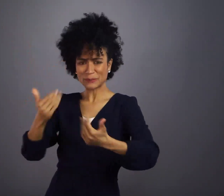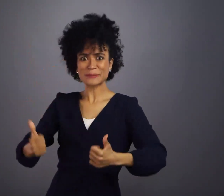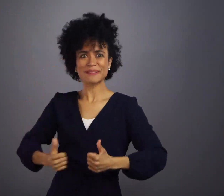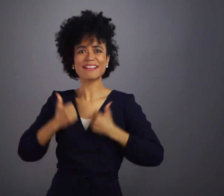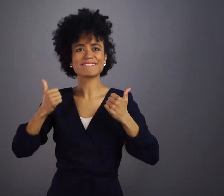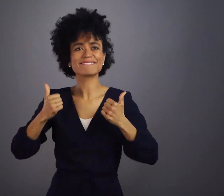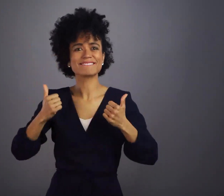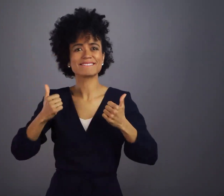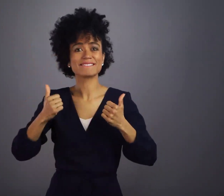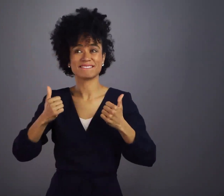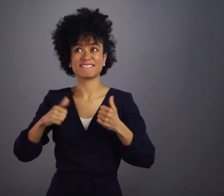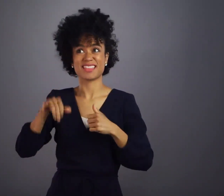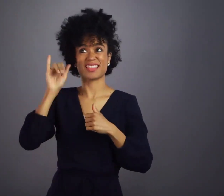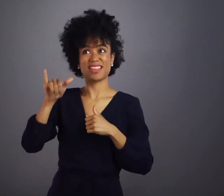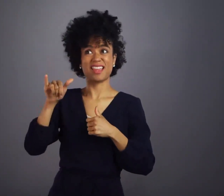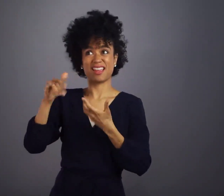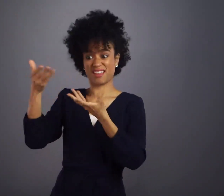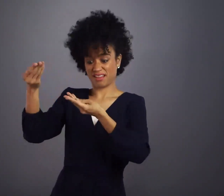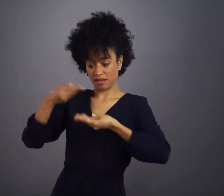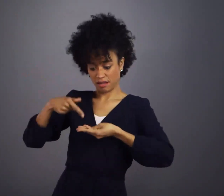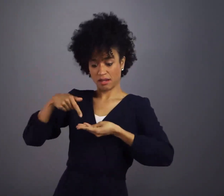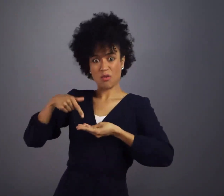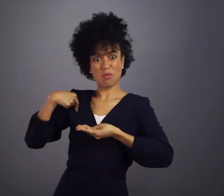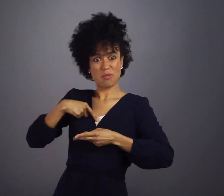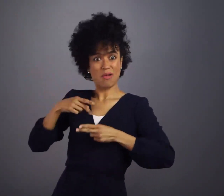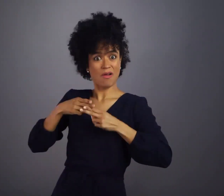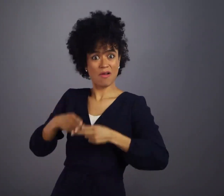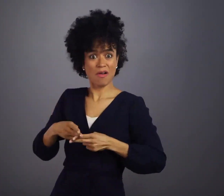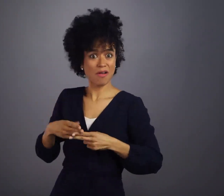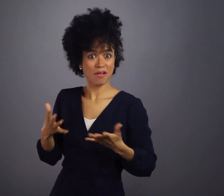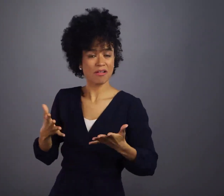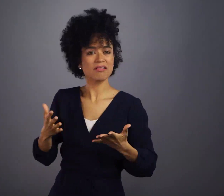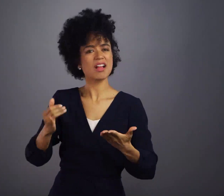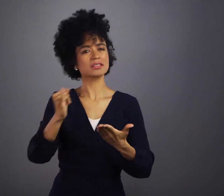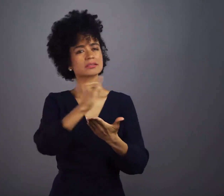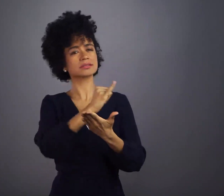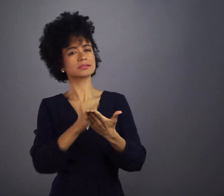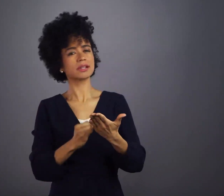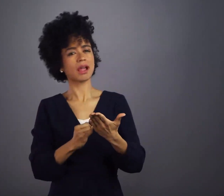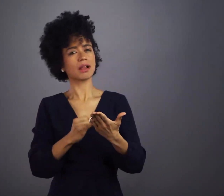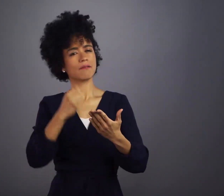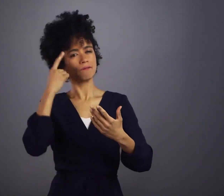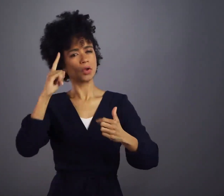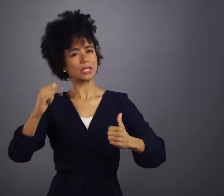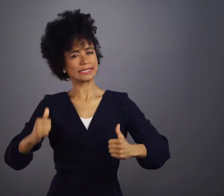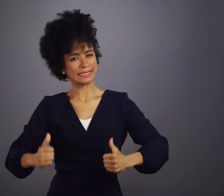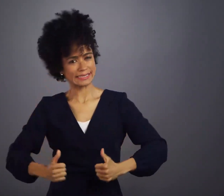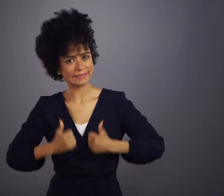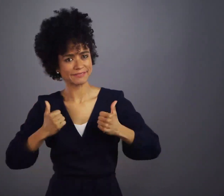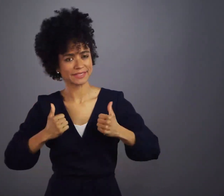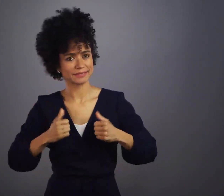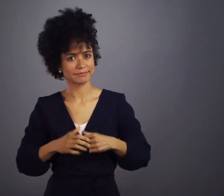A new life has been given us or, if you prefer, "a design for living" that really works.